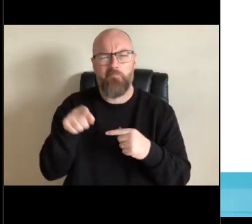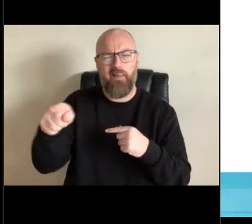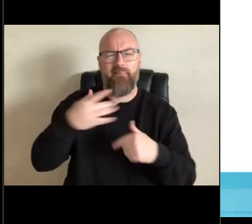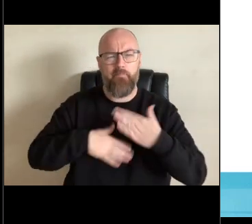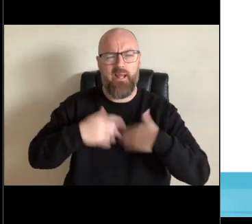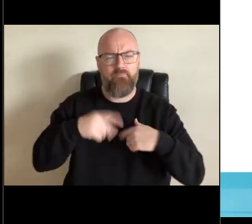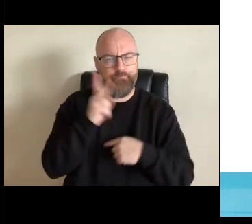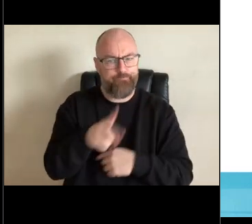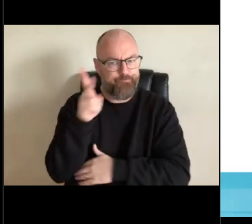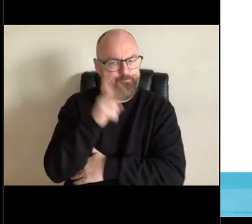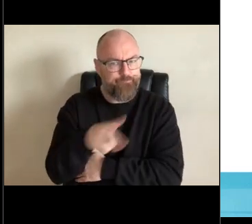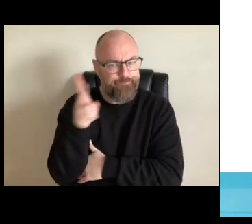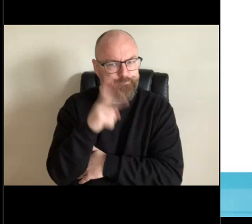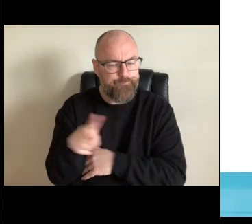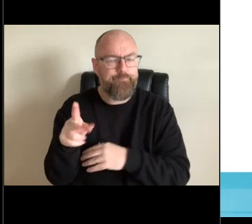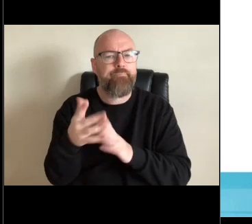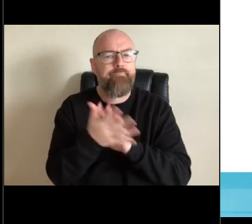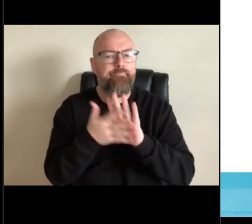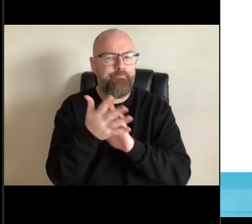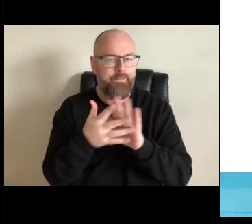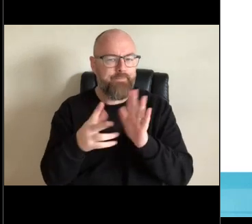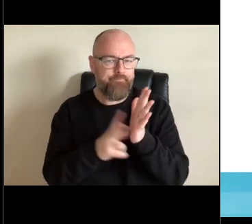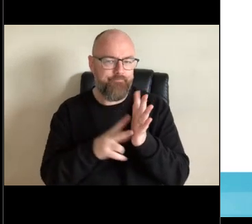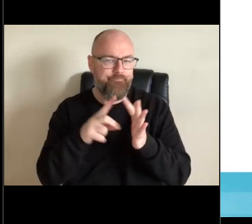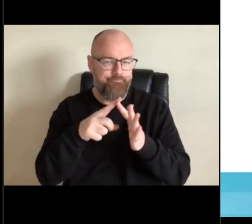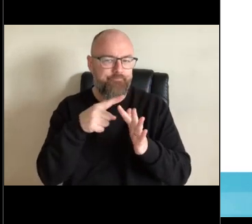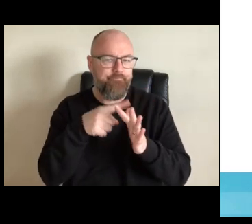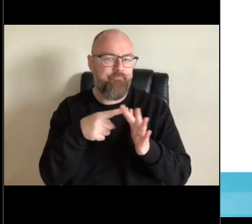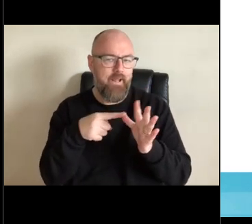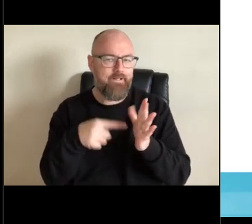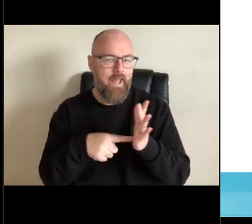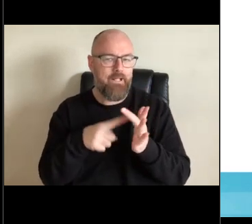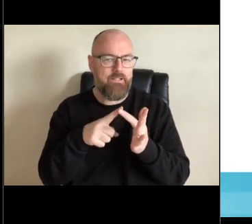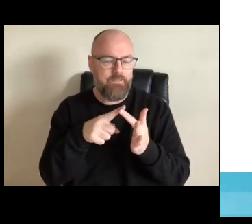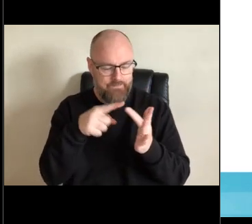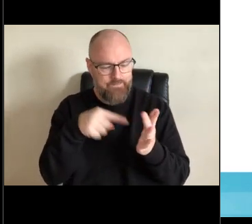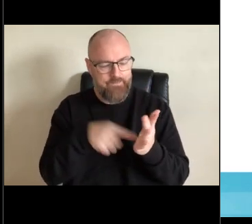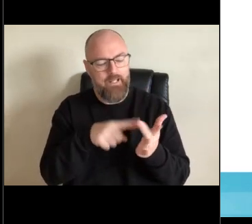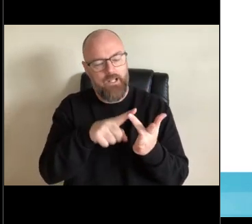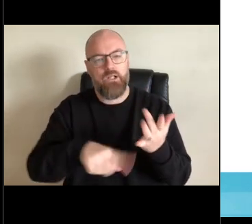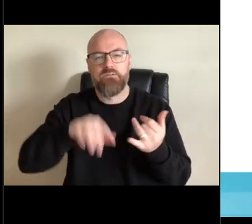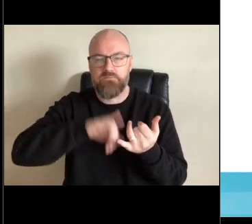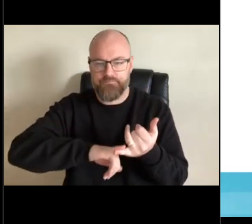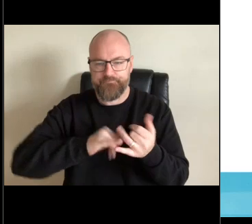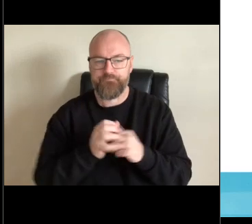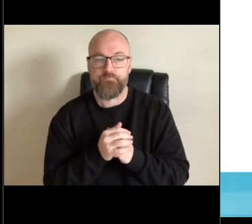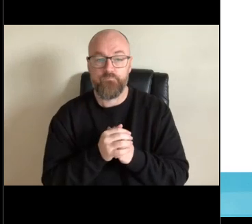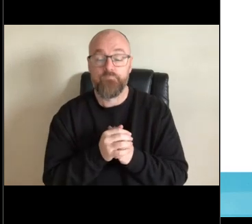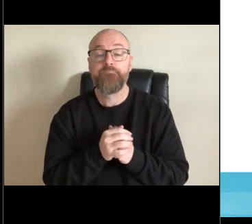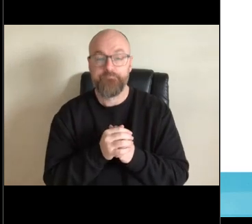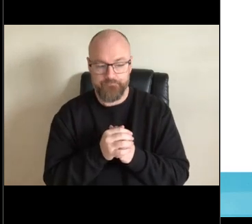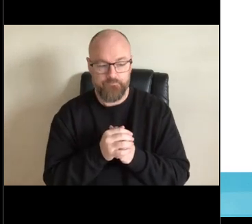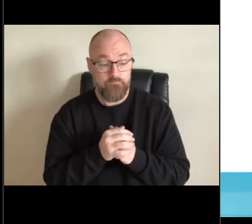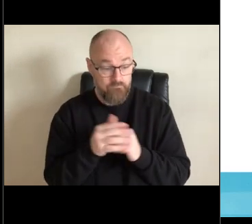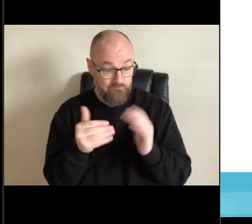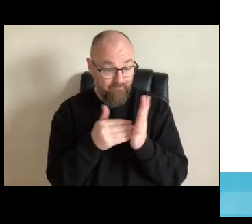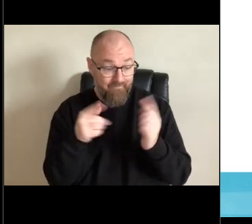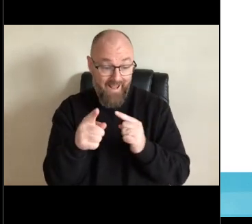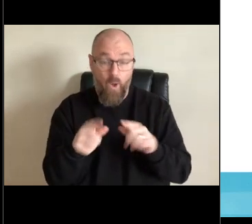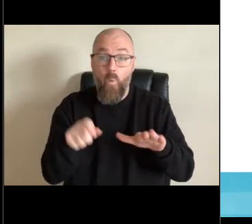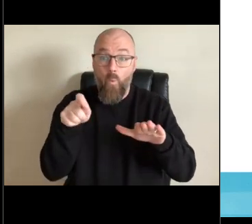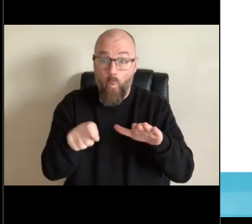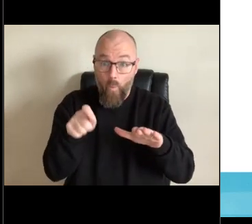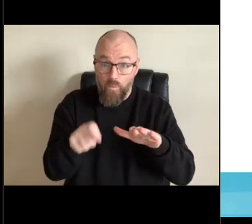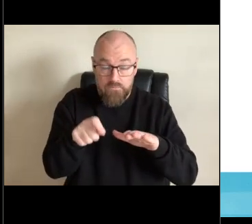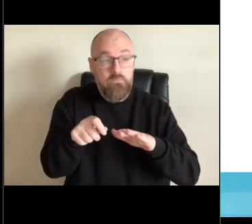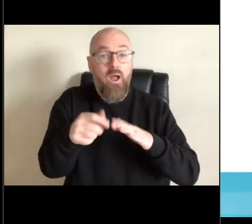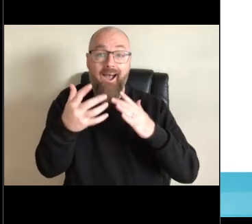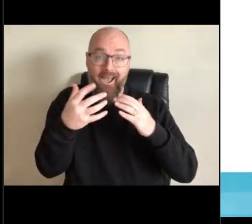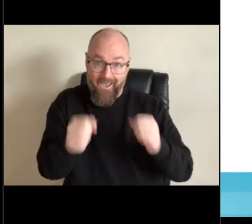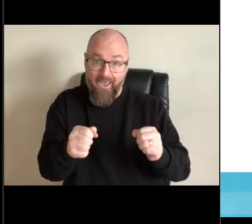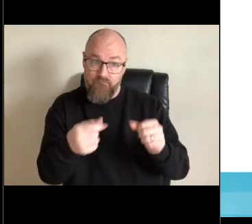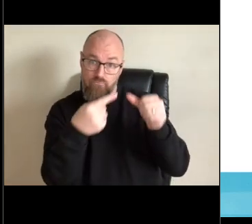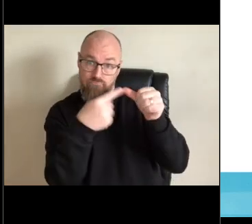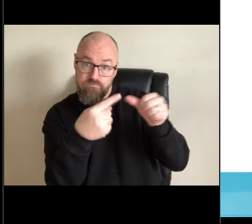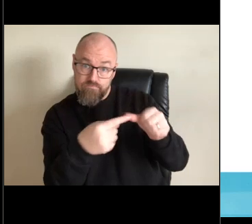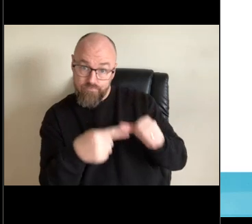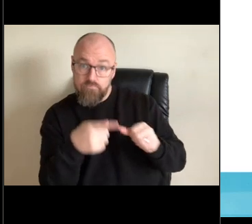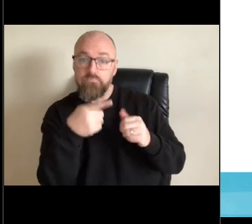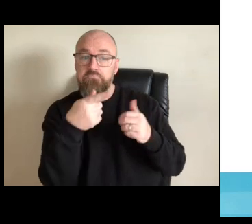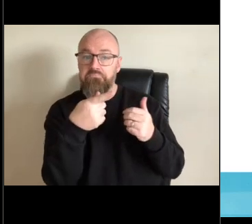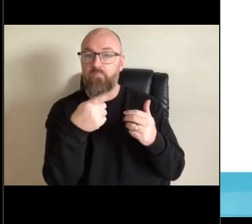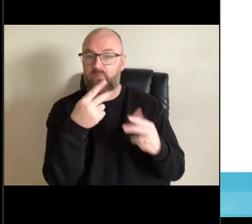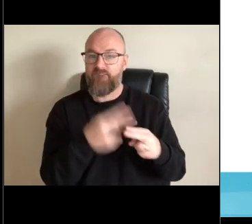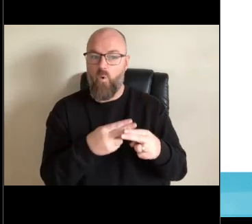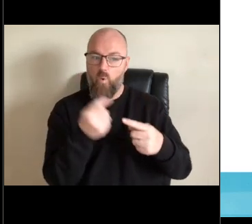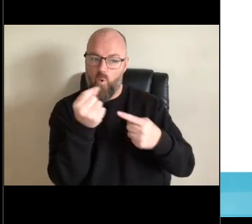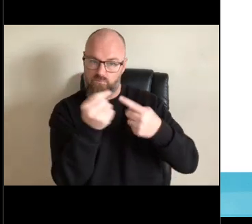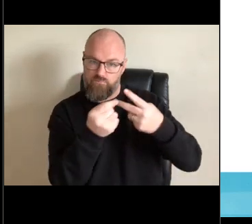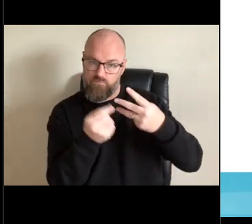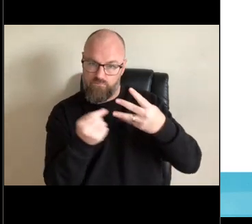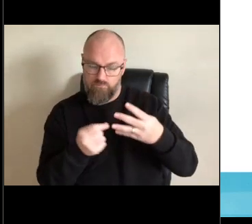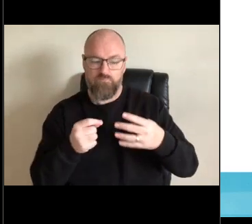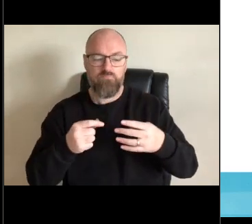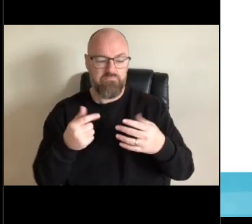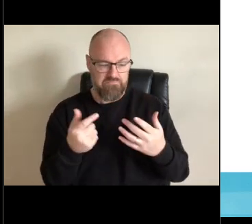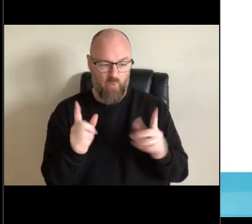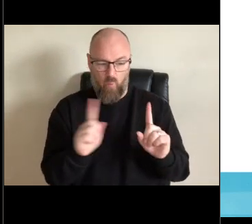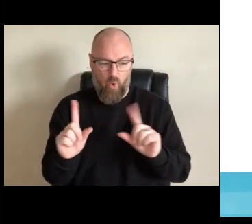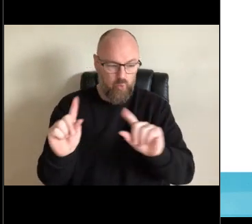litigant so the court now has some responses to each of those types of proceedings so if um the